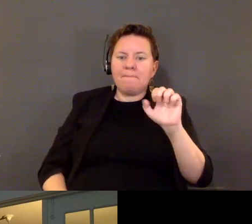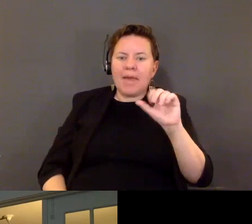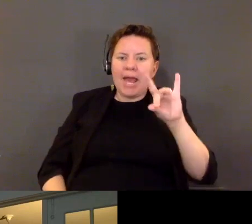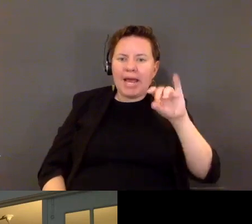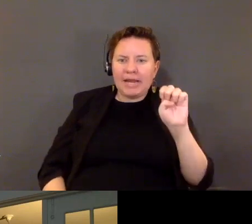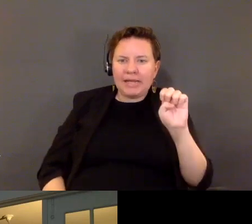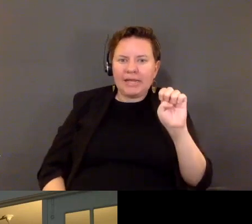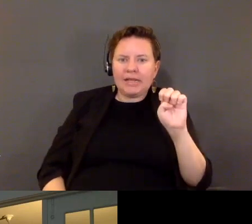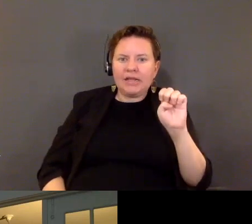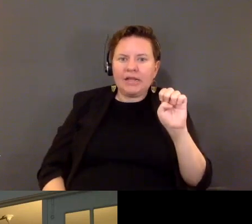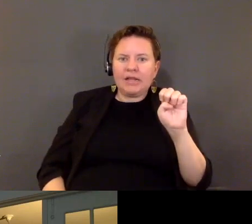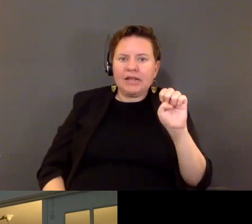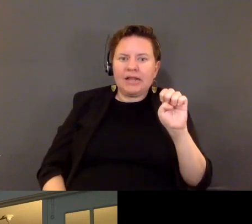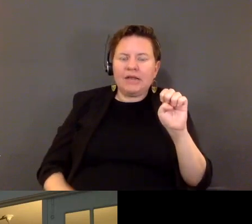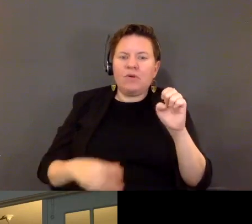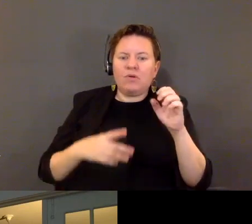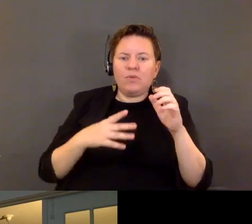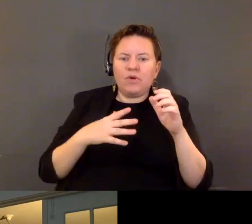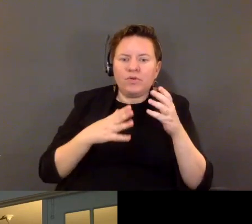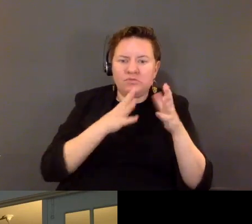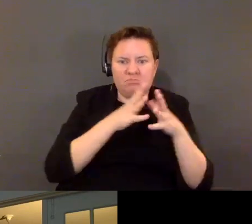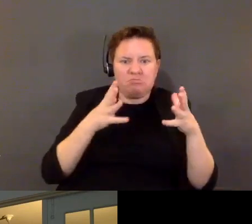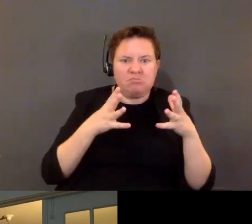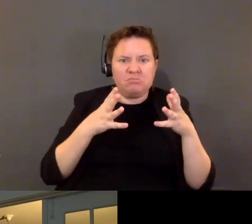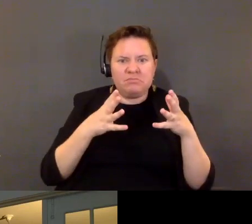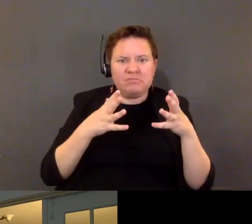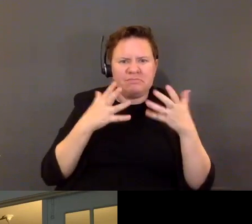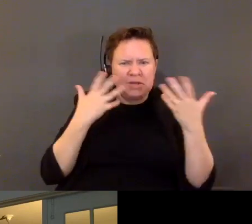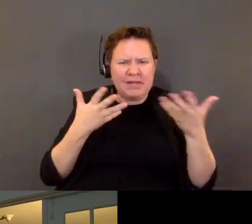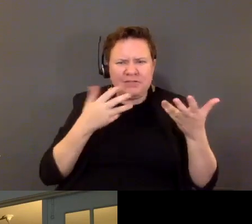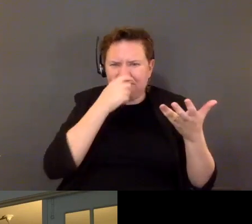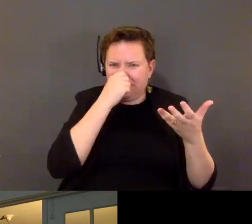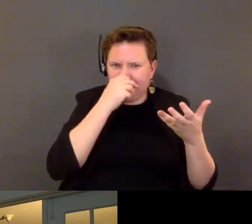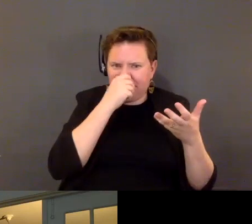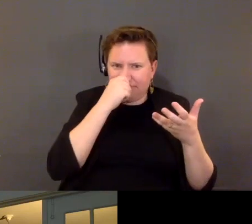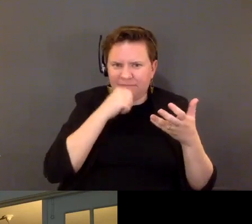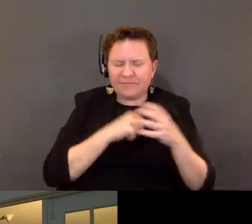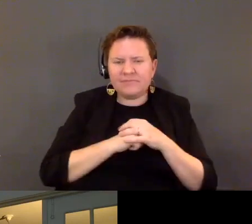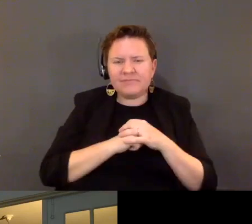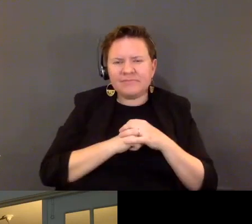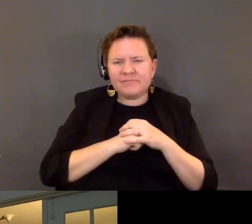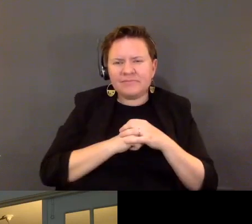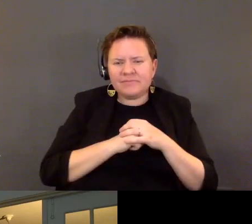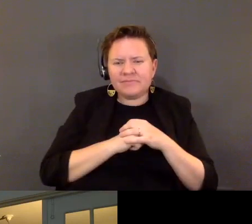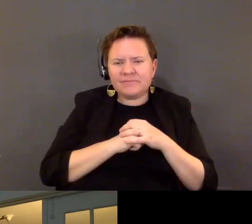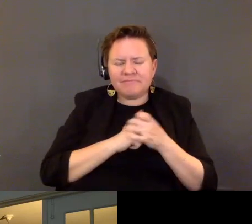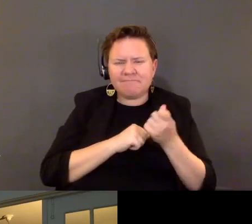its progressive periods and cincinnati come on get your act together used to be morning anyway um i